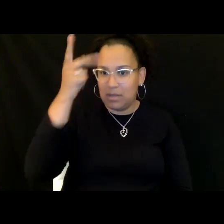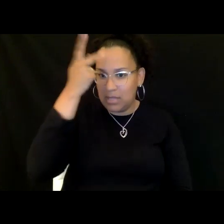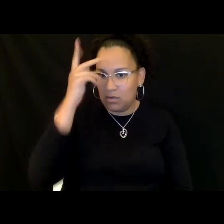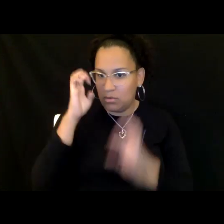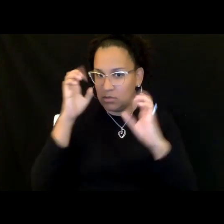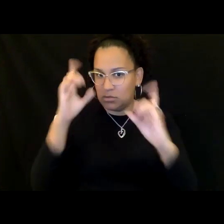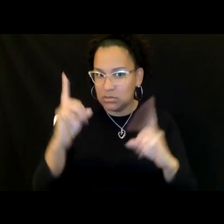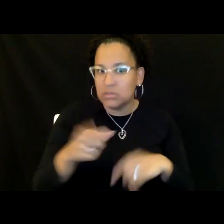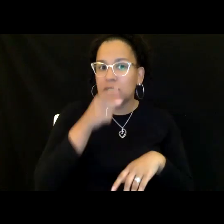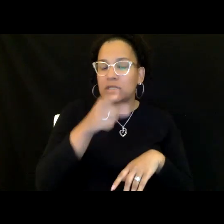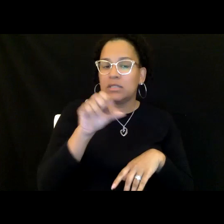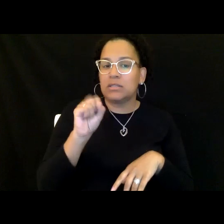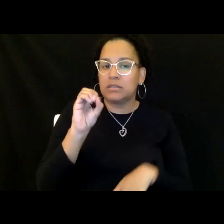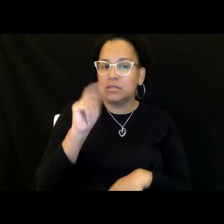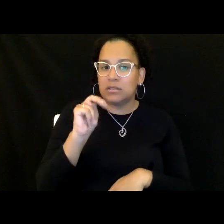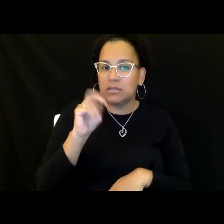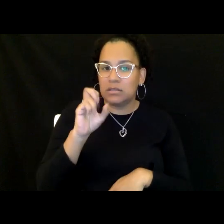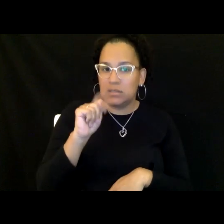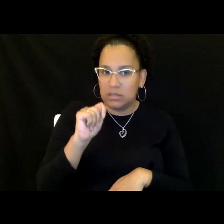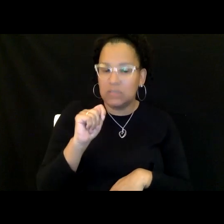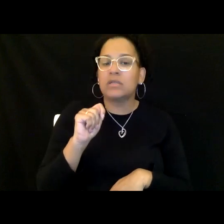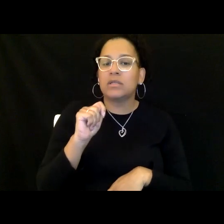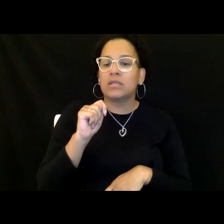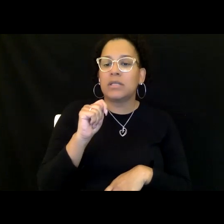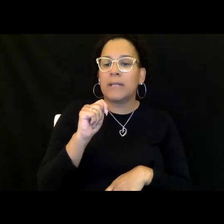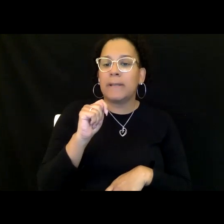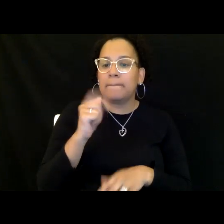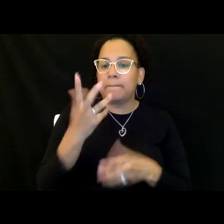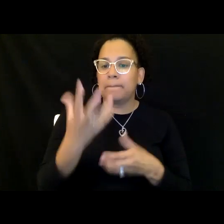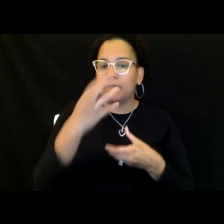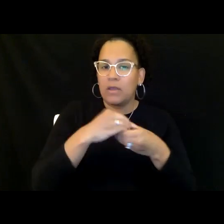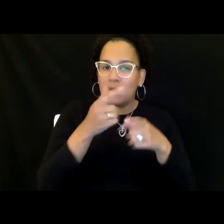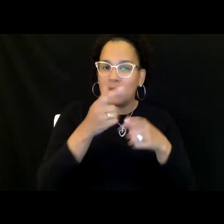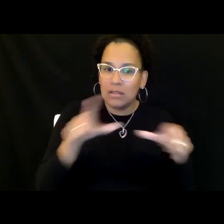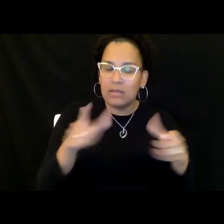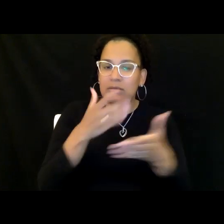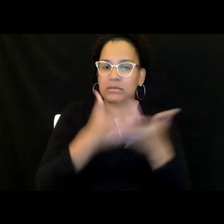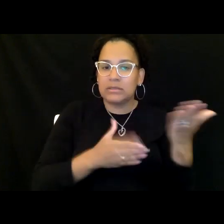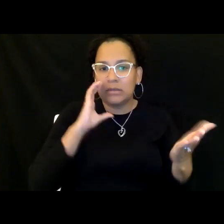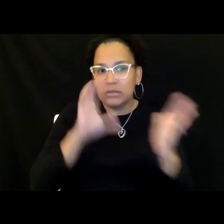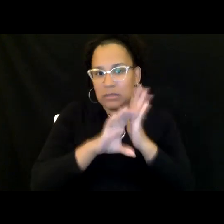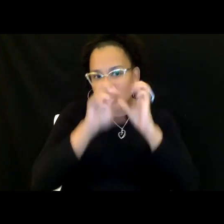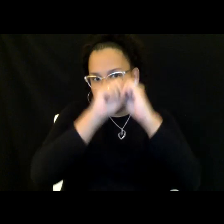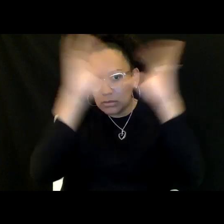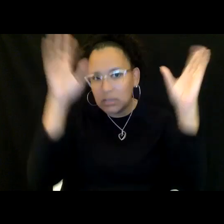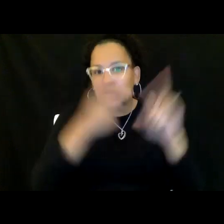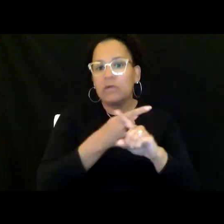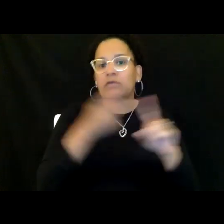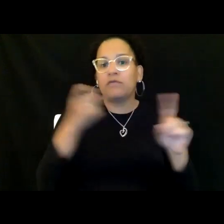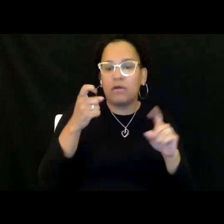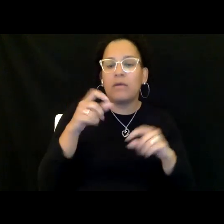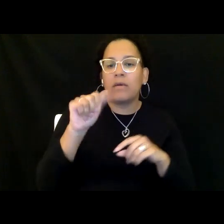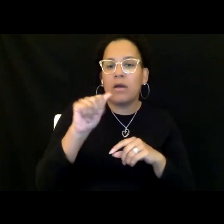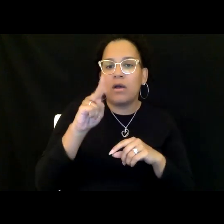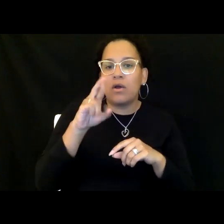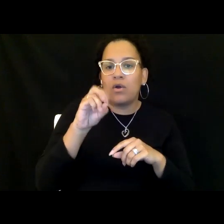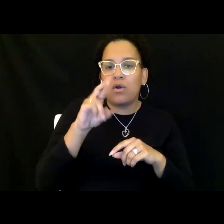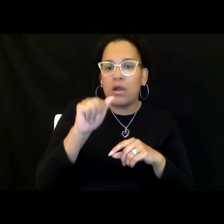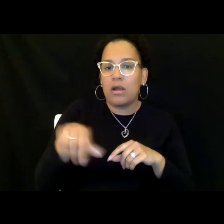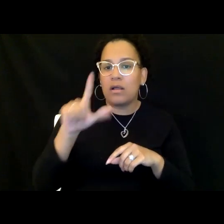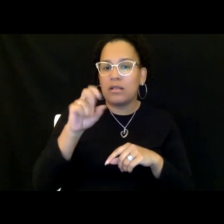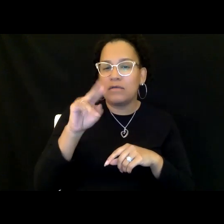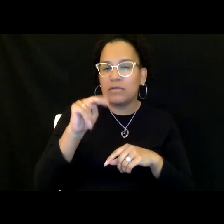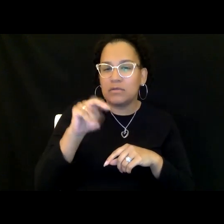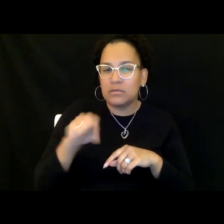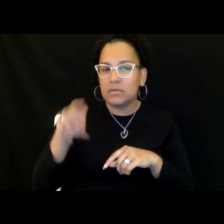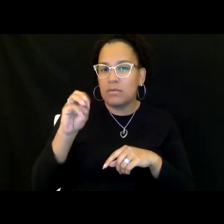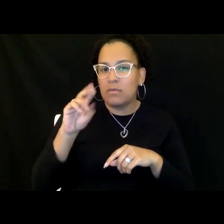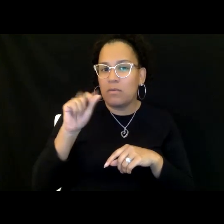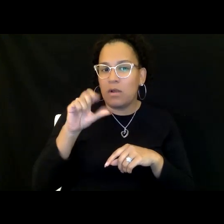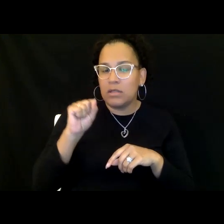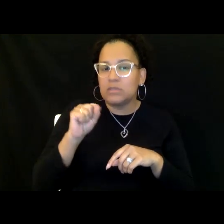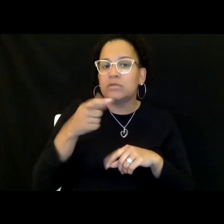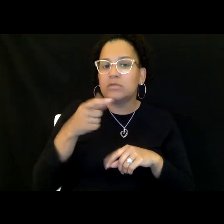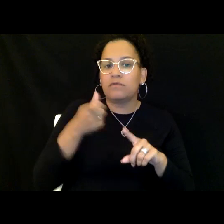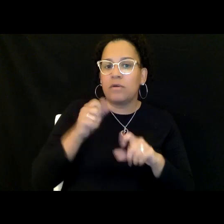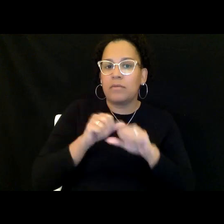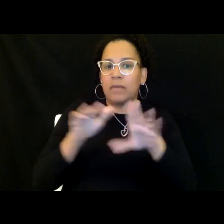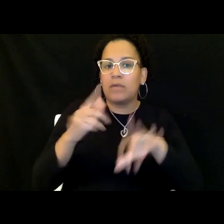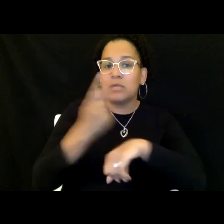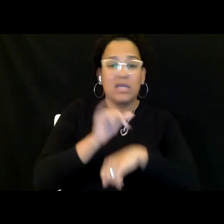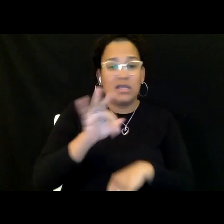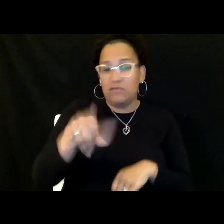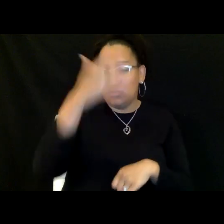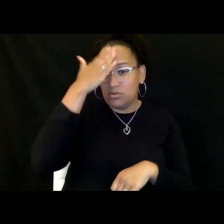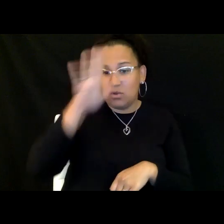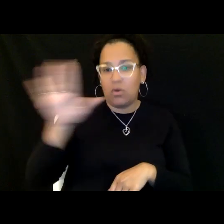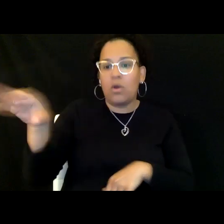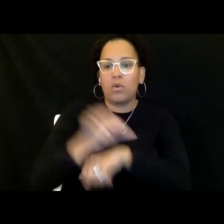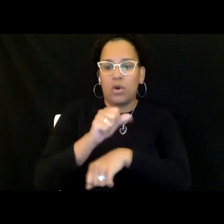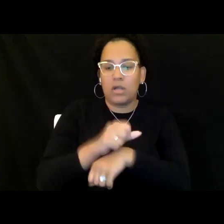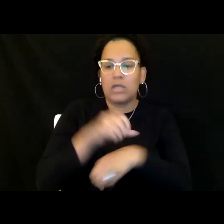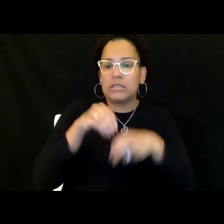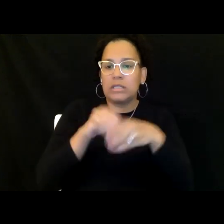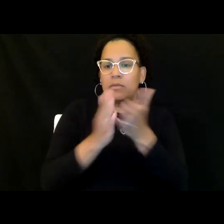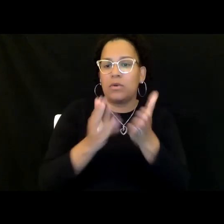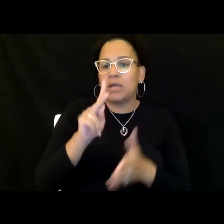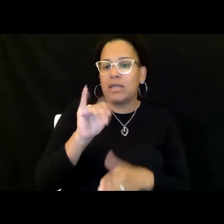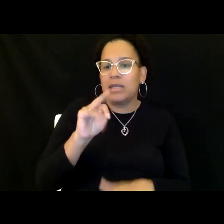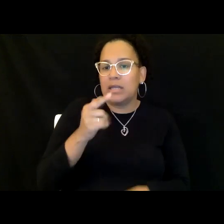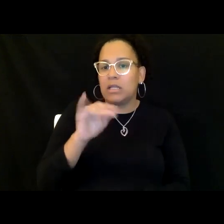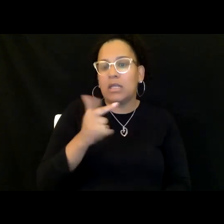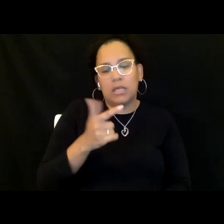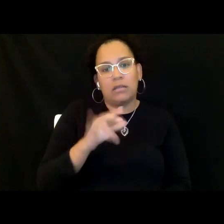heidi andrea restrepo rhodes (she/hers): So this sonnet is incorporating language and some imagery from our daughter eleven's more dallas's mountain moving Day, which is in her book kindling if you don't know her work I can't recommend it enough it's been so vital for me.